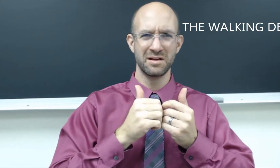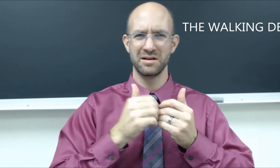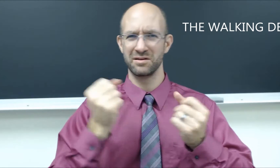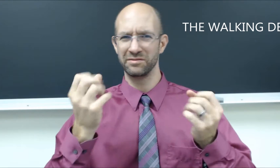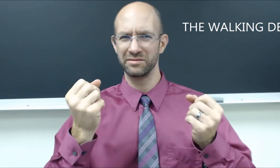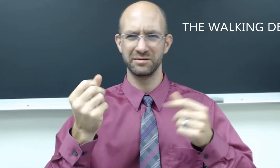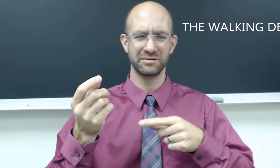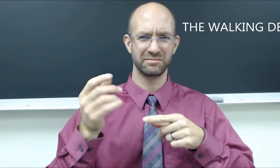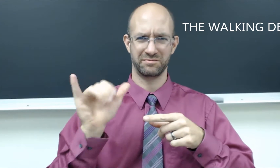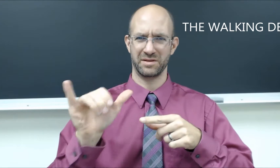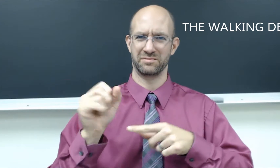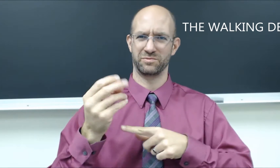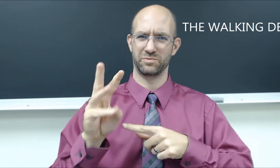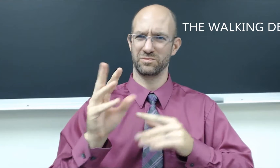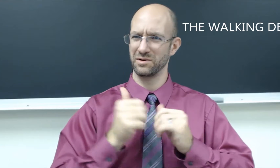How to sign that show?